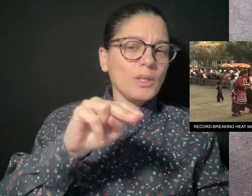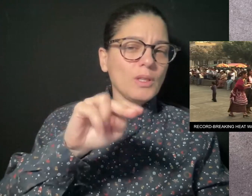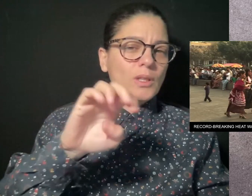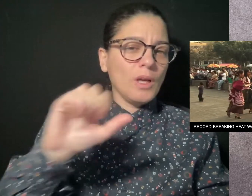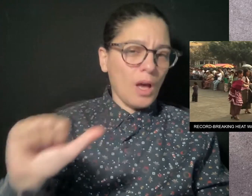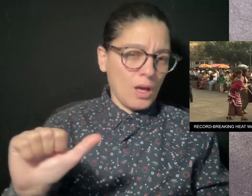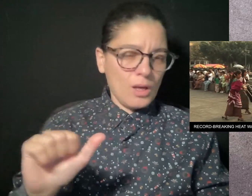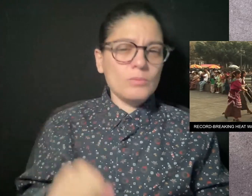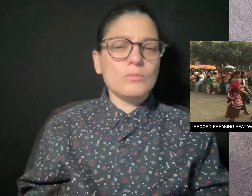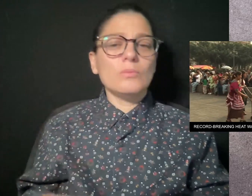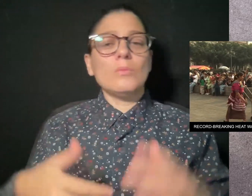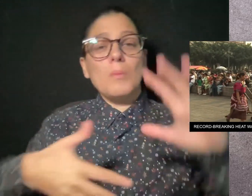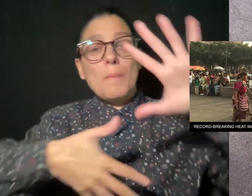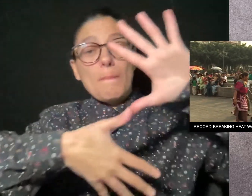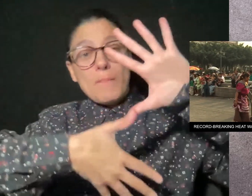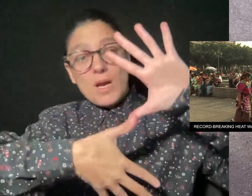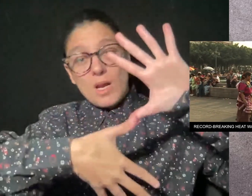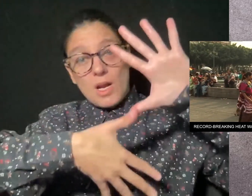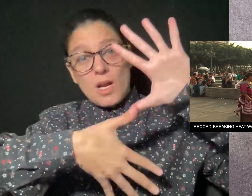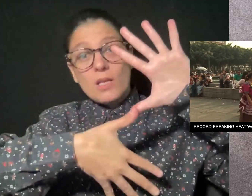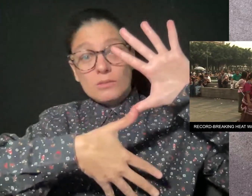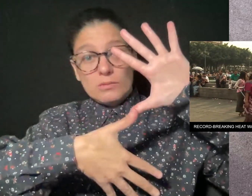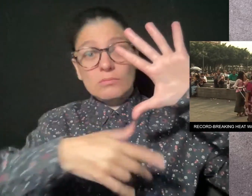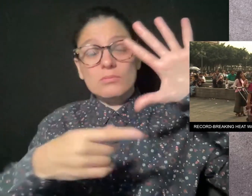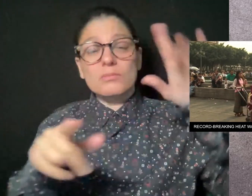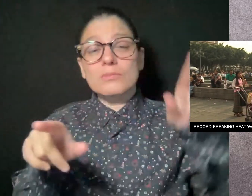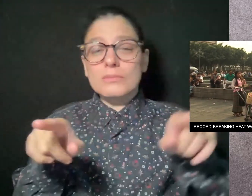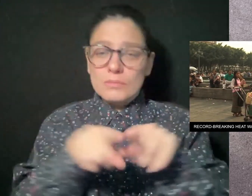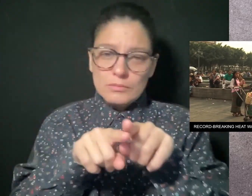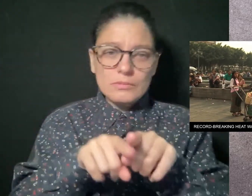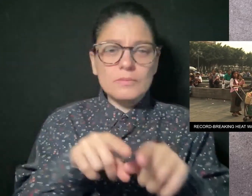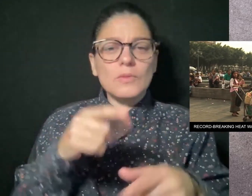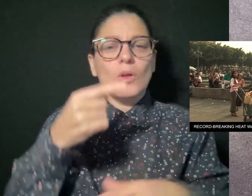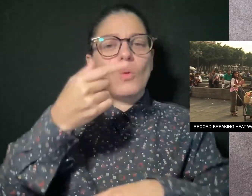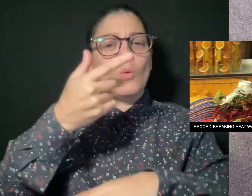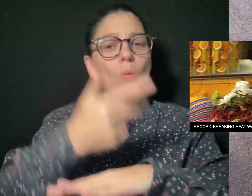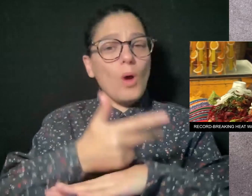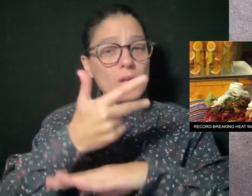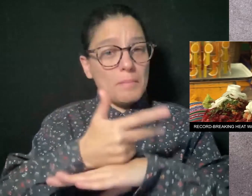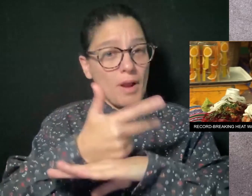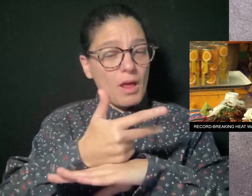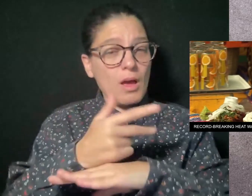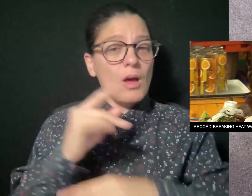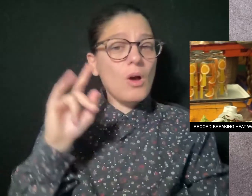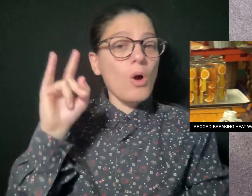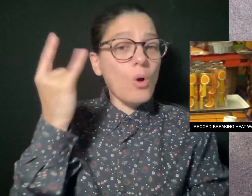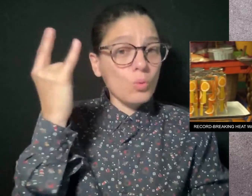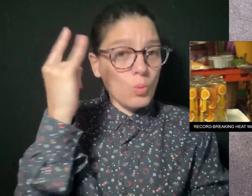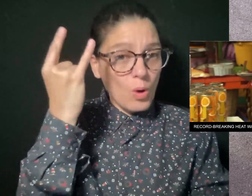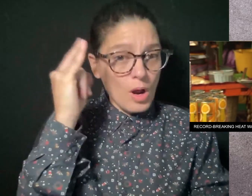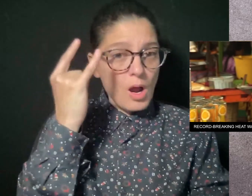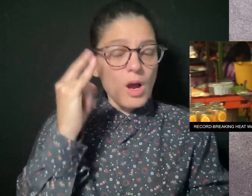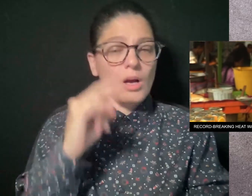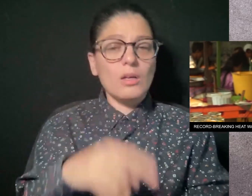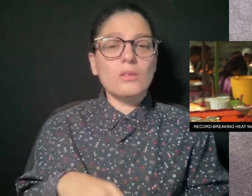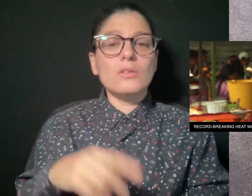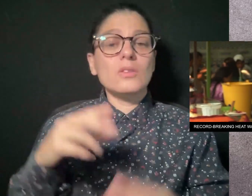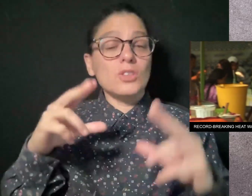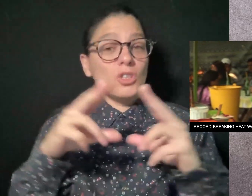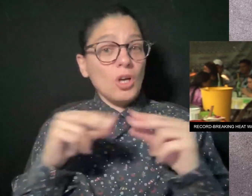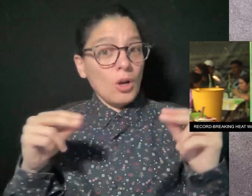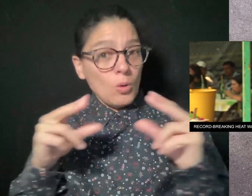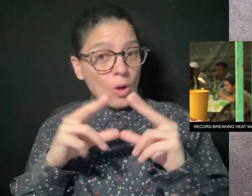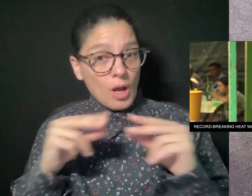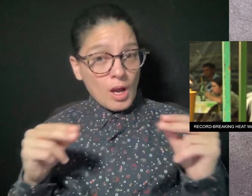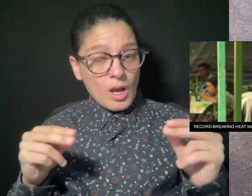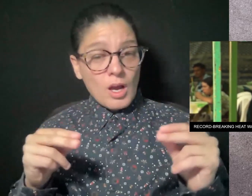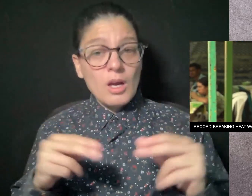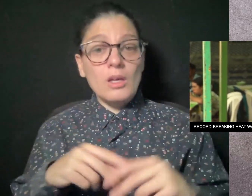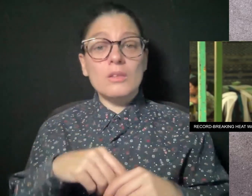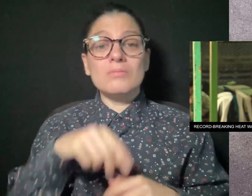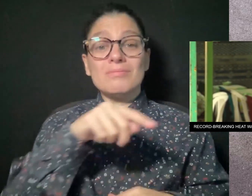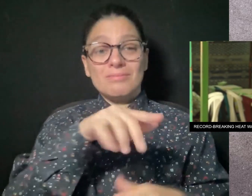they identified Afghanistan Papua New Guinea and Central America including Guatemala Honduras